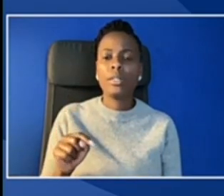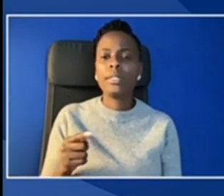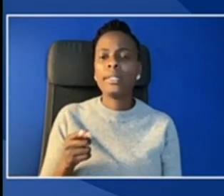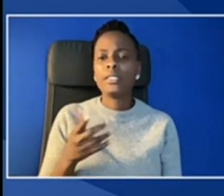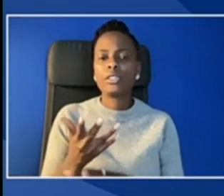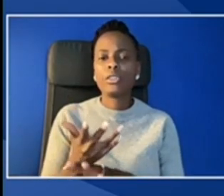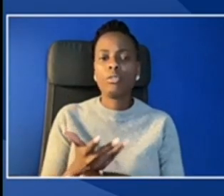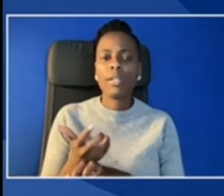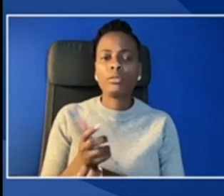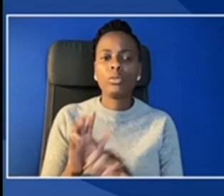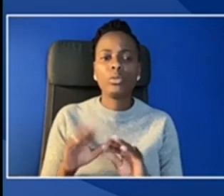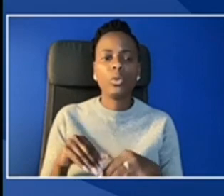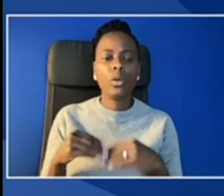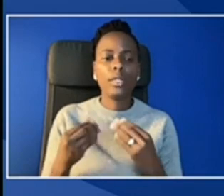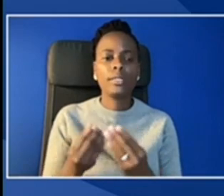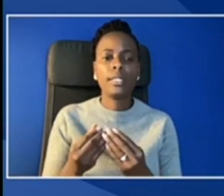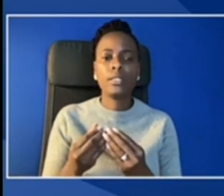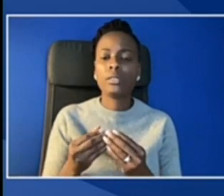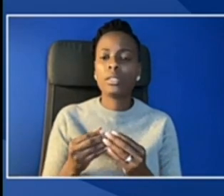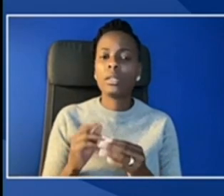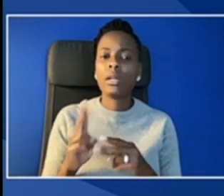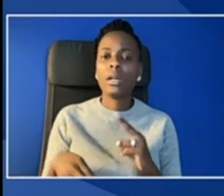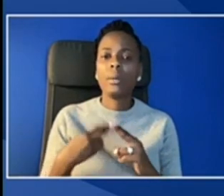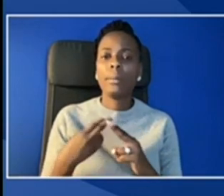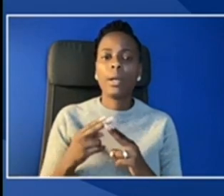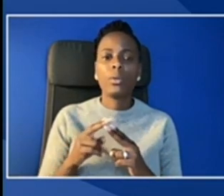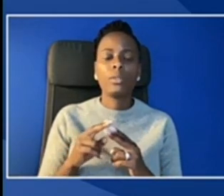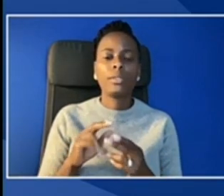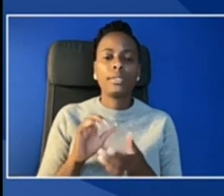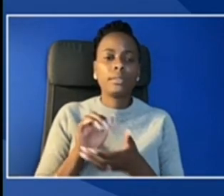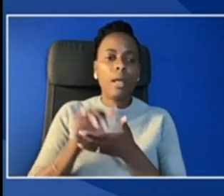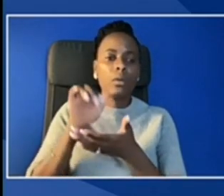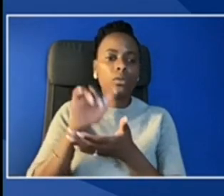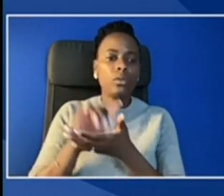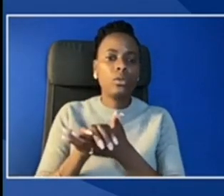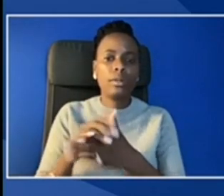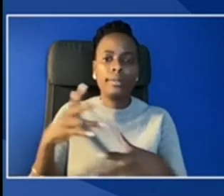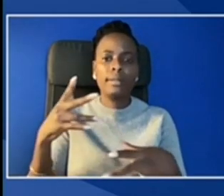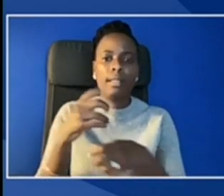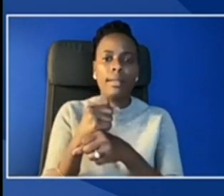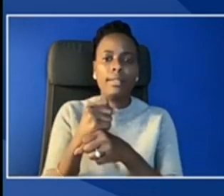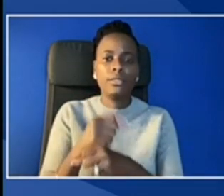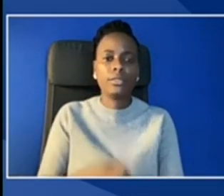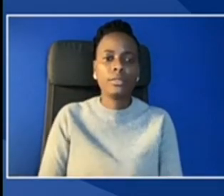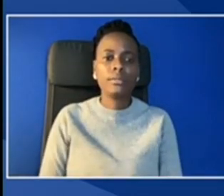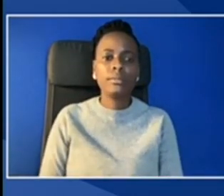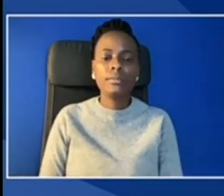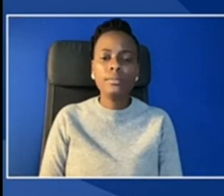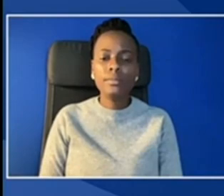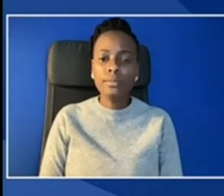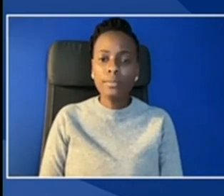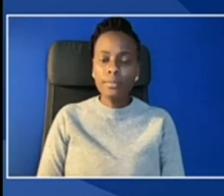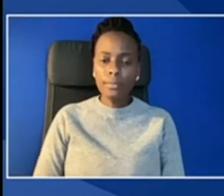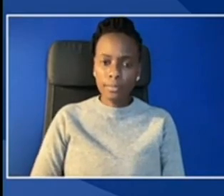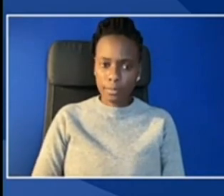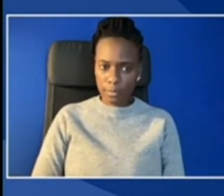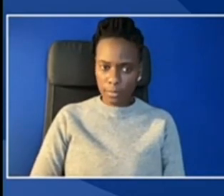Okay. Thank you. Lynn, can you hear me? Yes, I can hear you. I think you're going to have to turn your